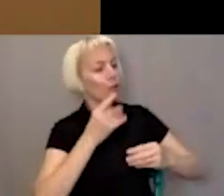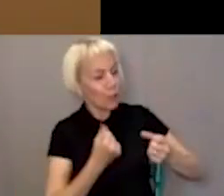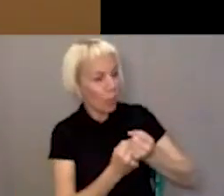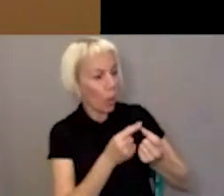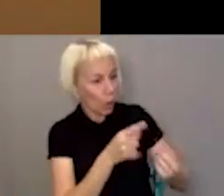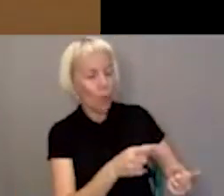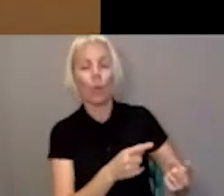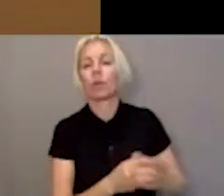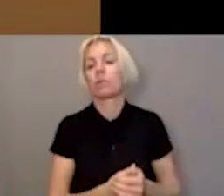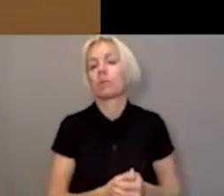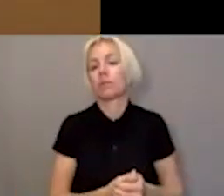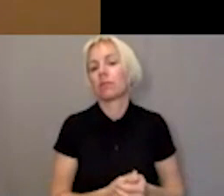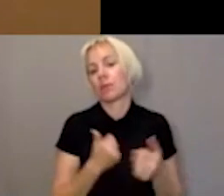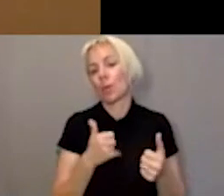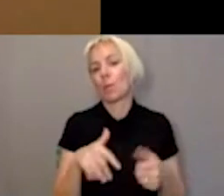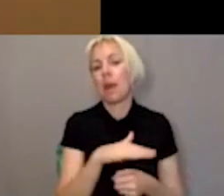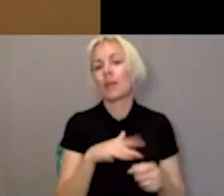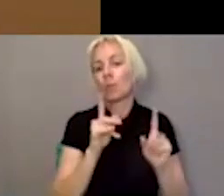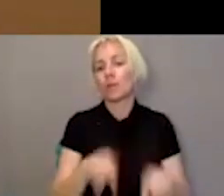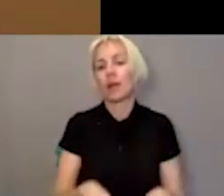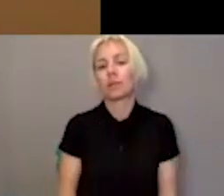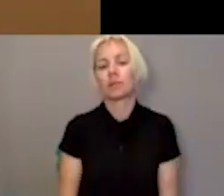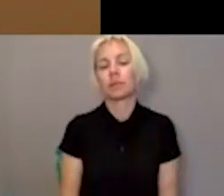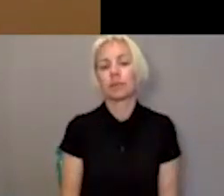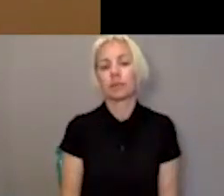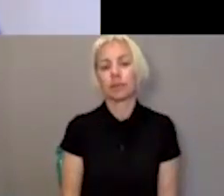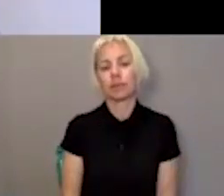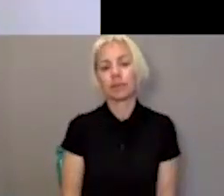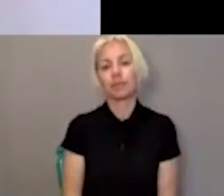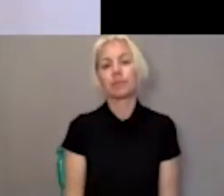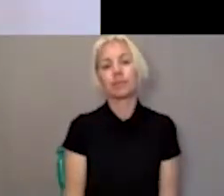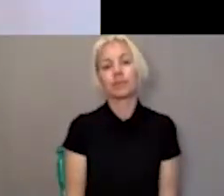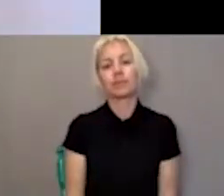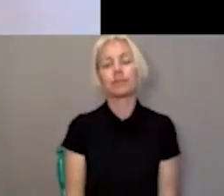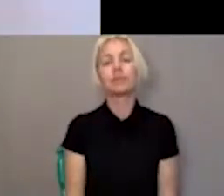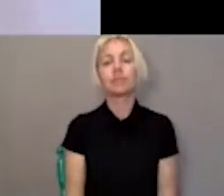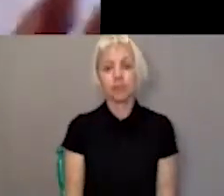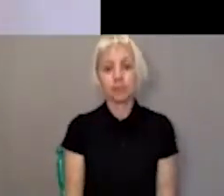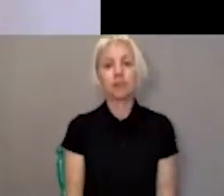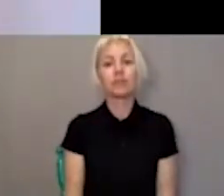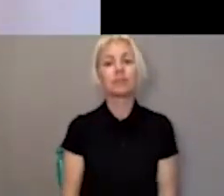We are getting some really awesome audience questions, and I want to roll in a couple